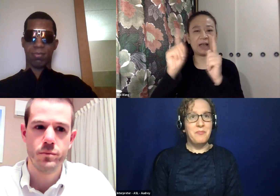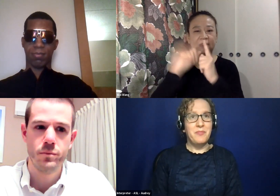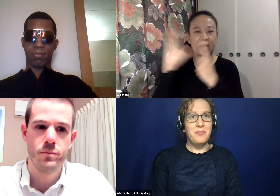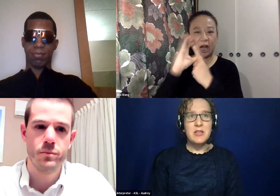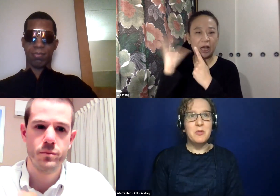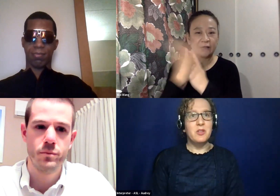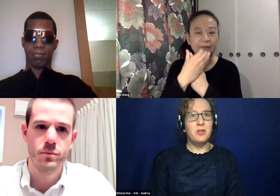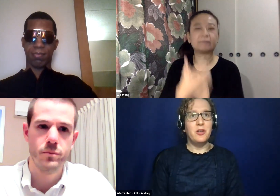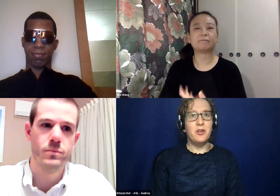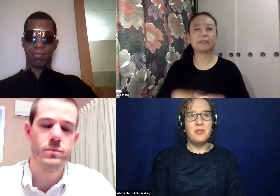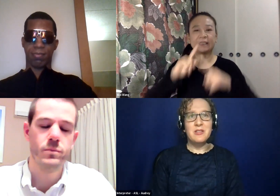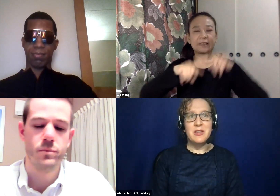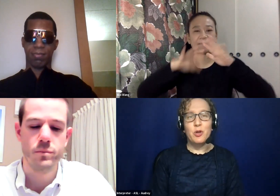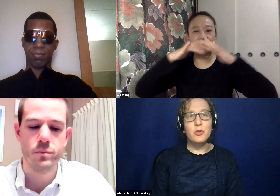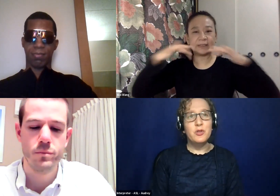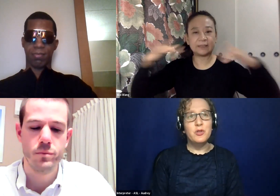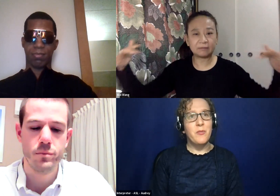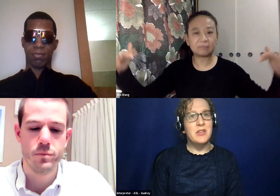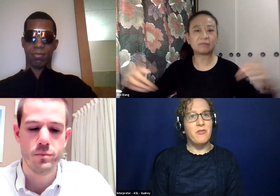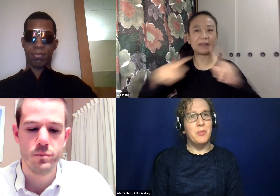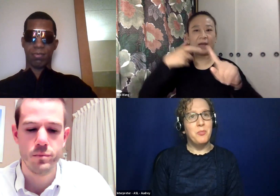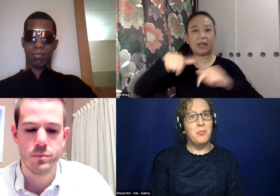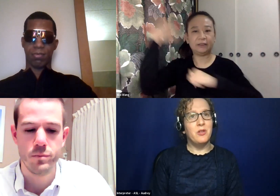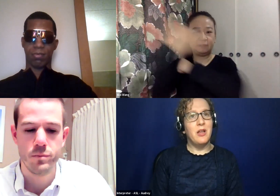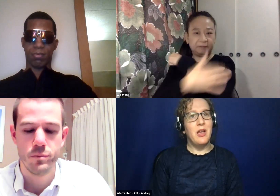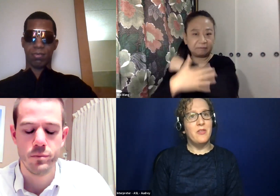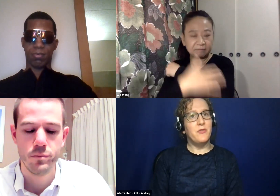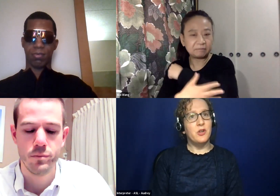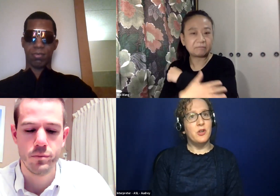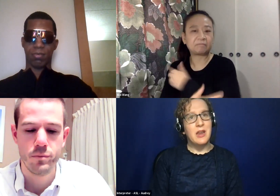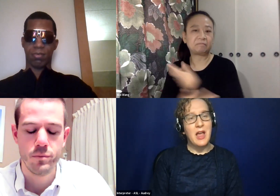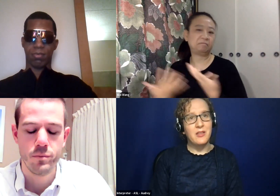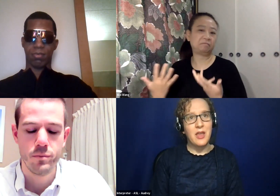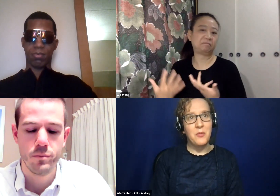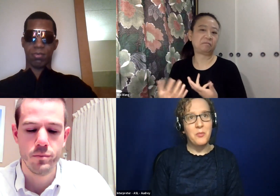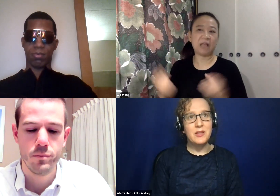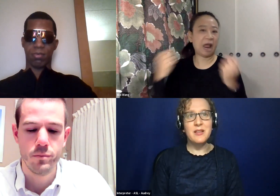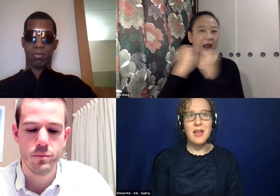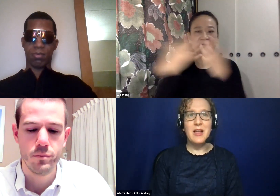I was able to learn different cultures from the different people and the diversity at the campus,